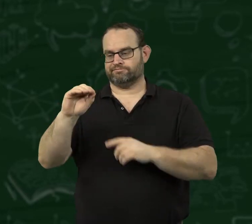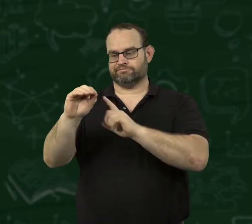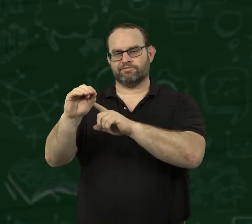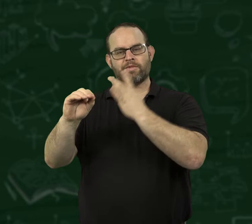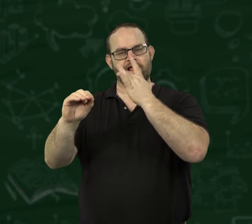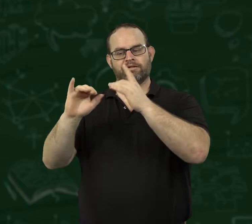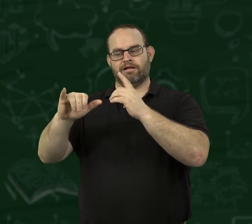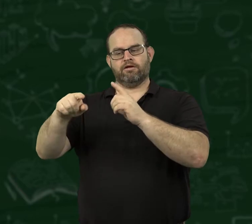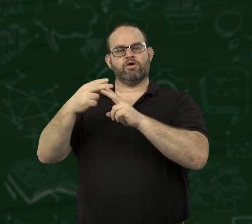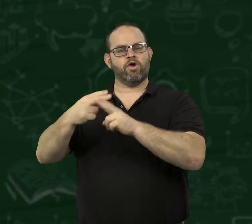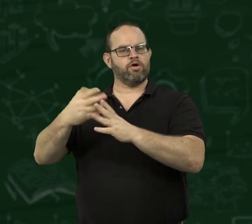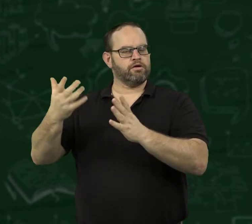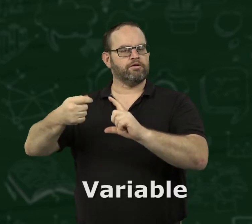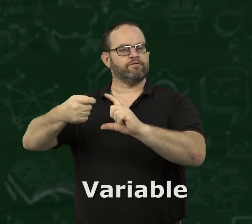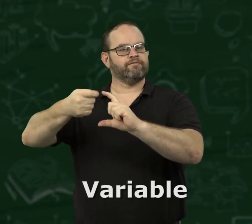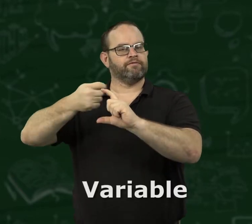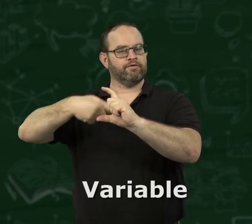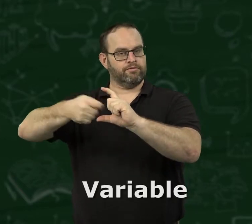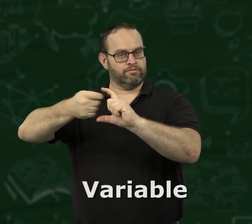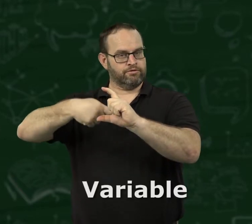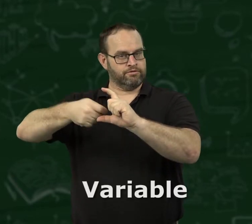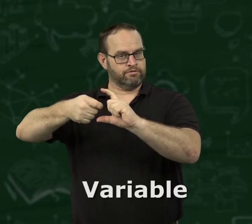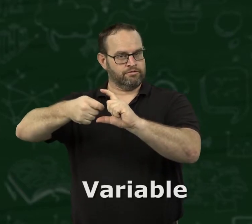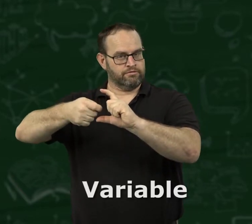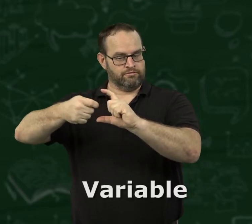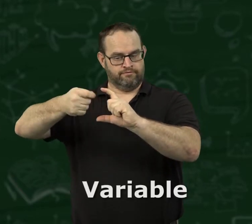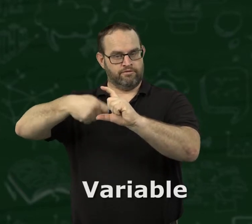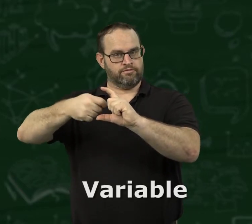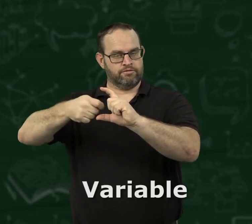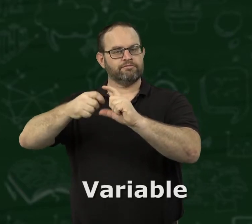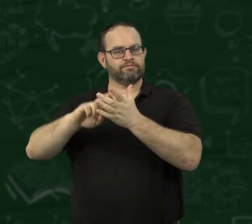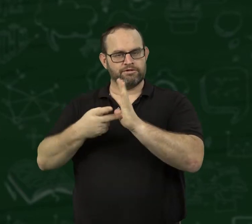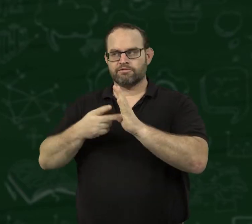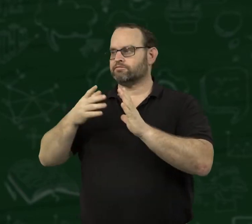That symbol is called a variable.